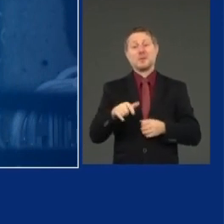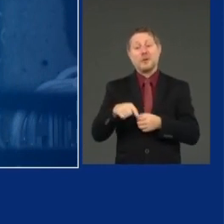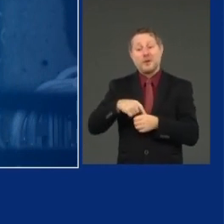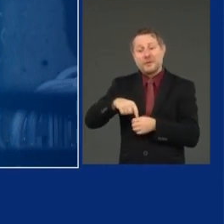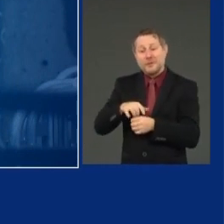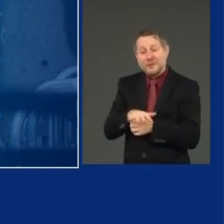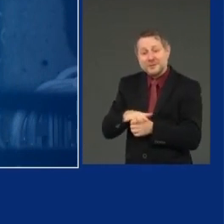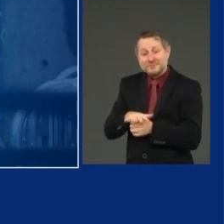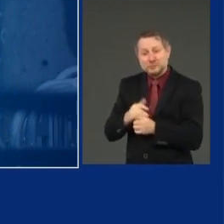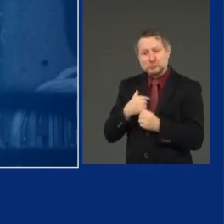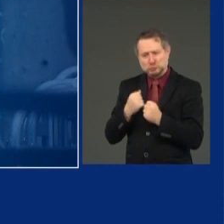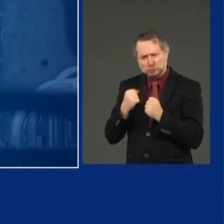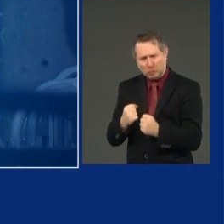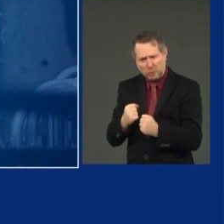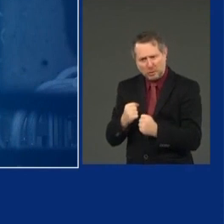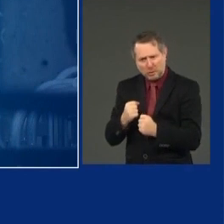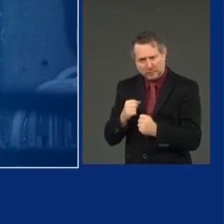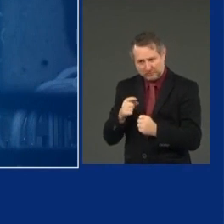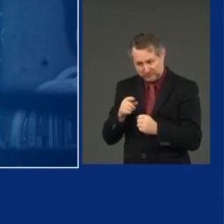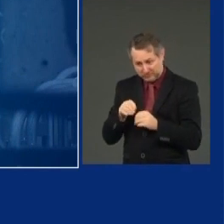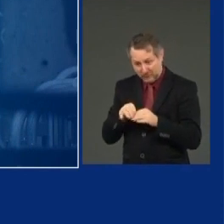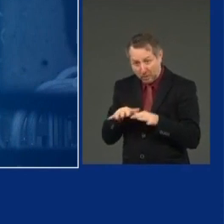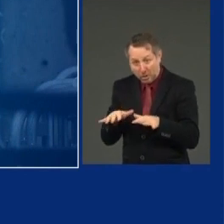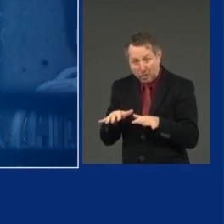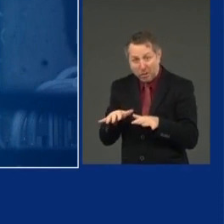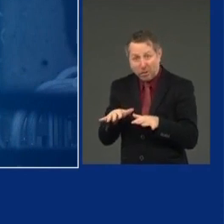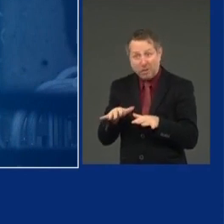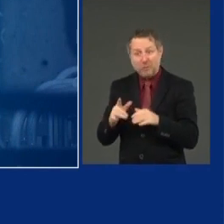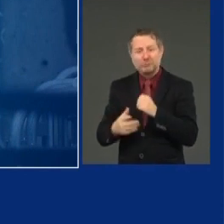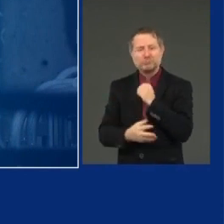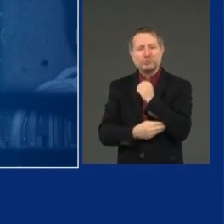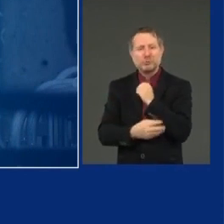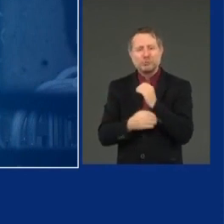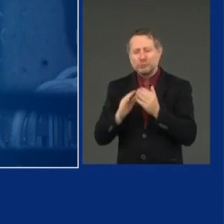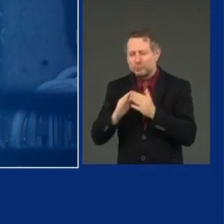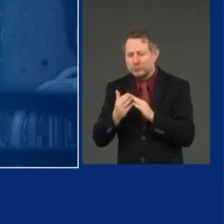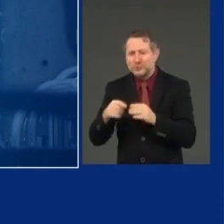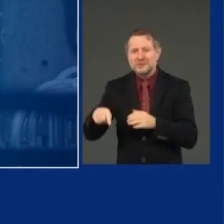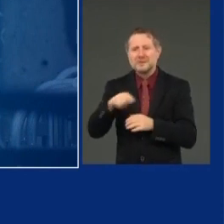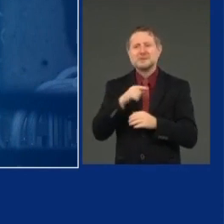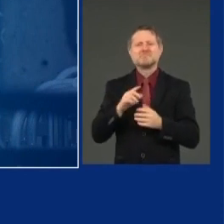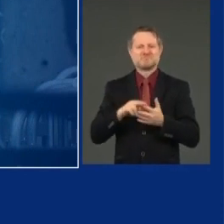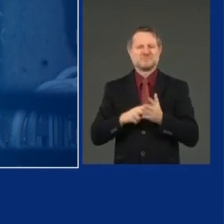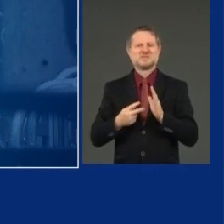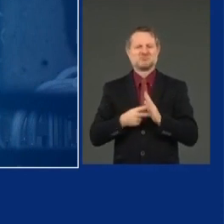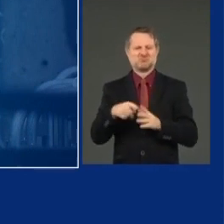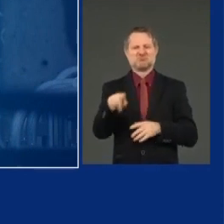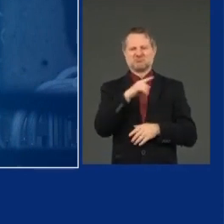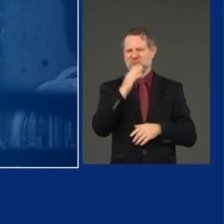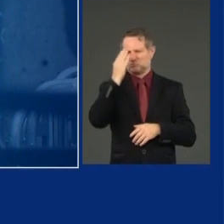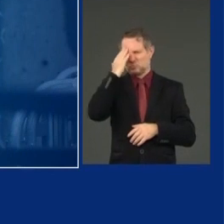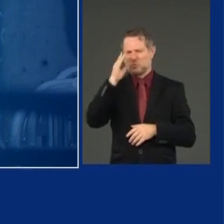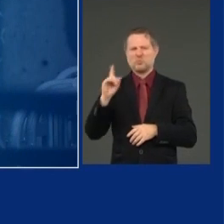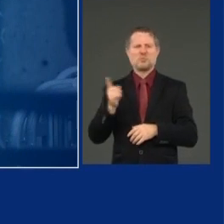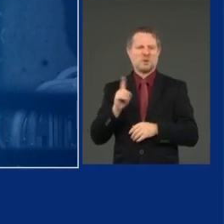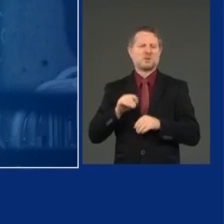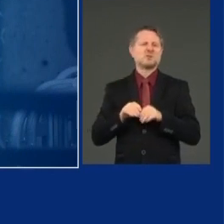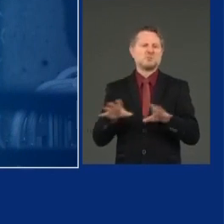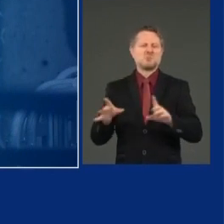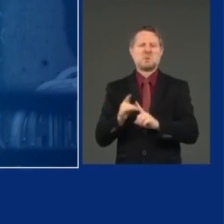STATE AND ACROSS THIS NATION. YOU TELL ME THE ZIP CODES THAT HAVE THE PREDOMINANTLY MINORITY COMMUNITY, LOWER INCOME